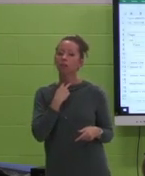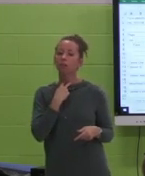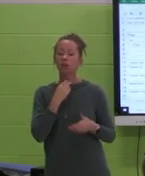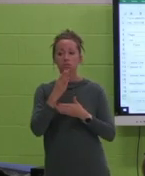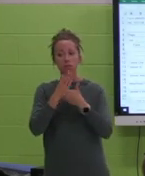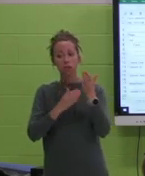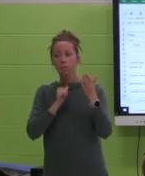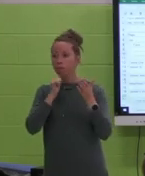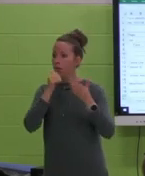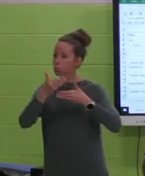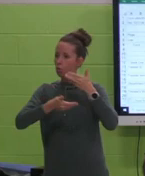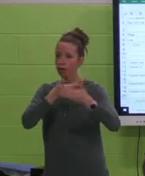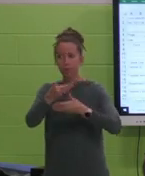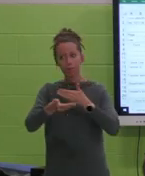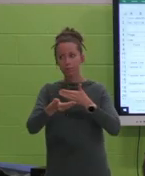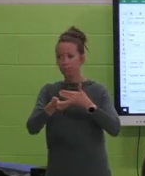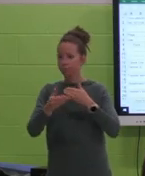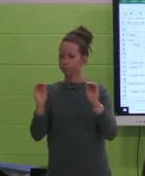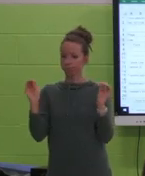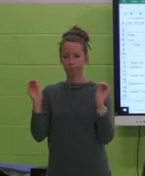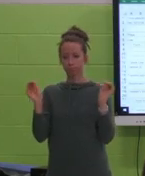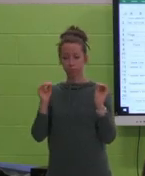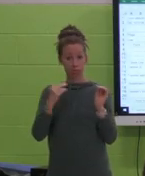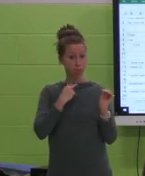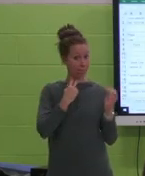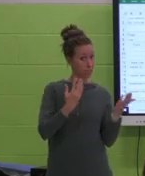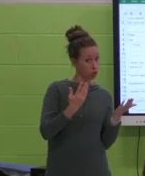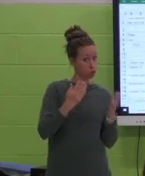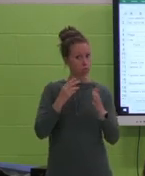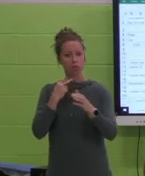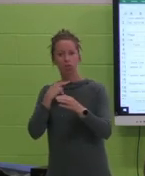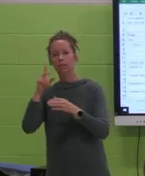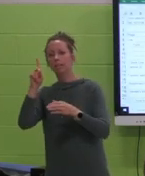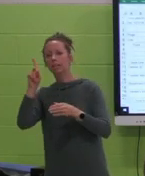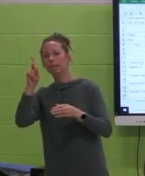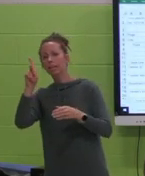not processed any do you know if they're stuck here or stuck at the department well I think half